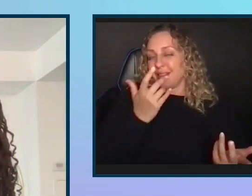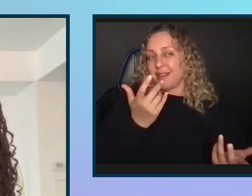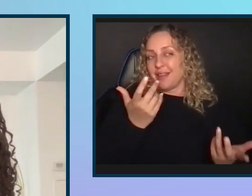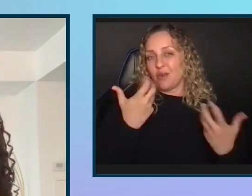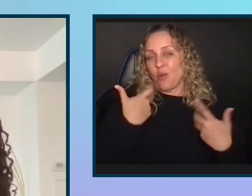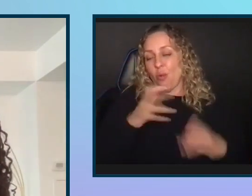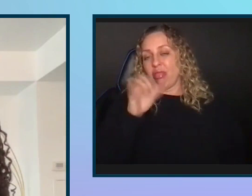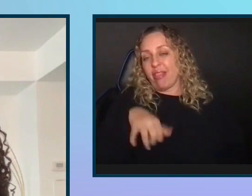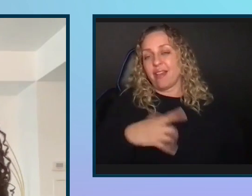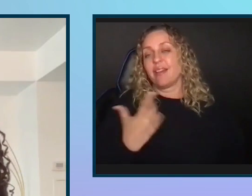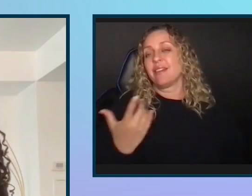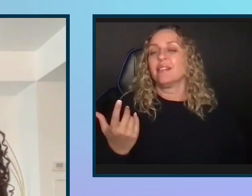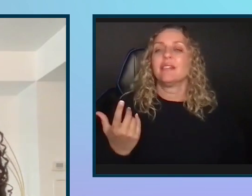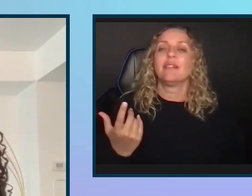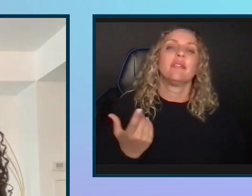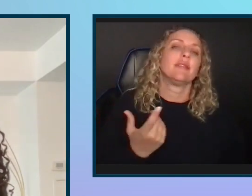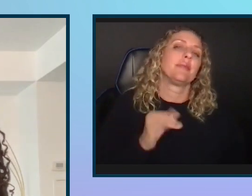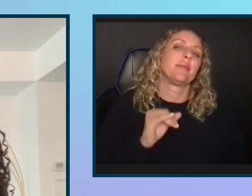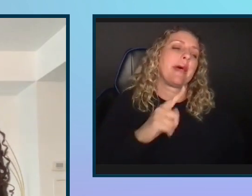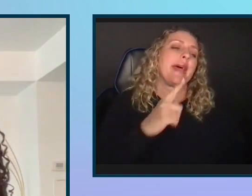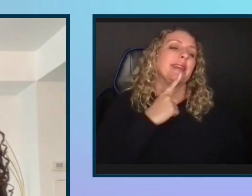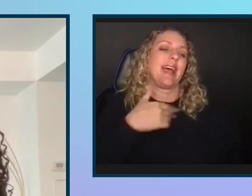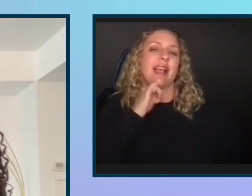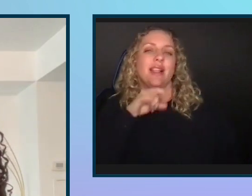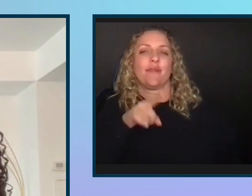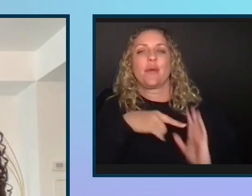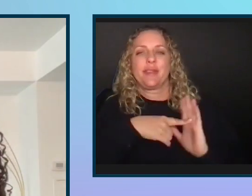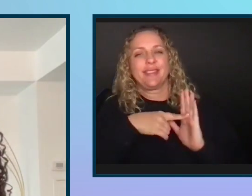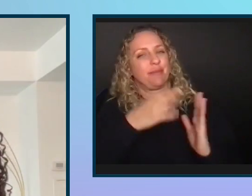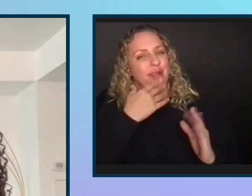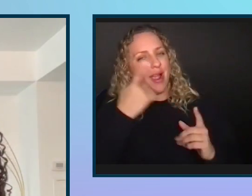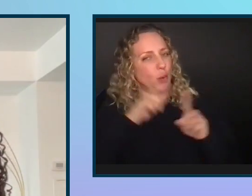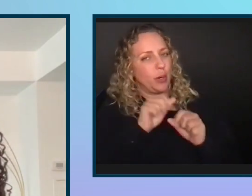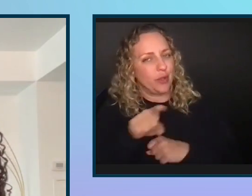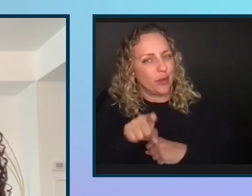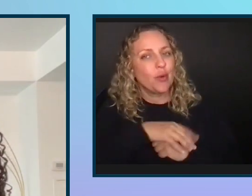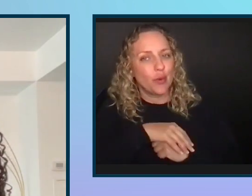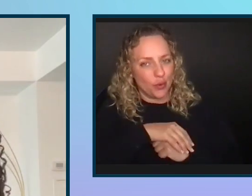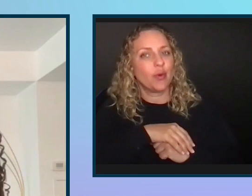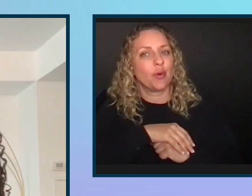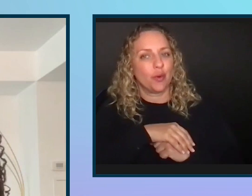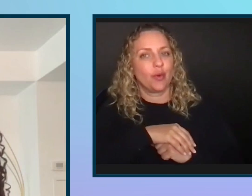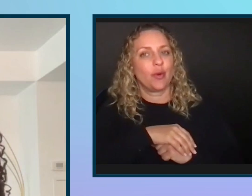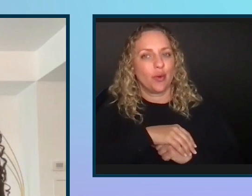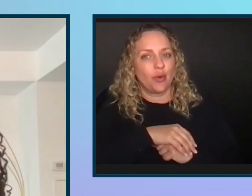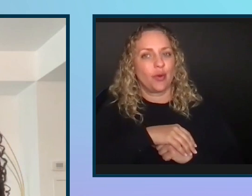So I love your clothing example because I agree with you, sometimes it's like reading how higher giffs and saying, I have no idea what I need to do